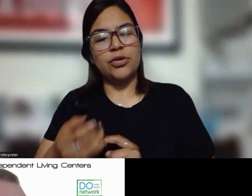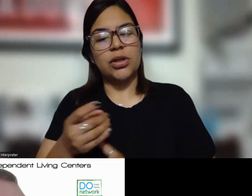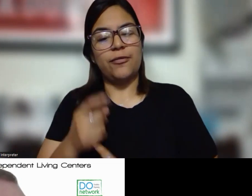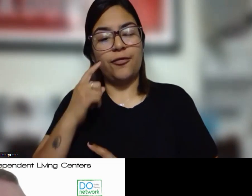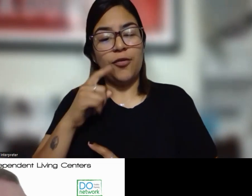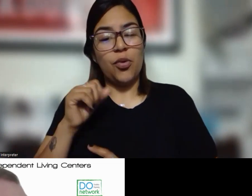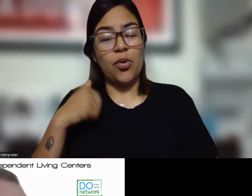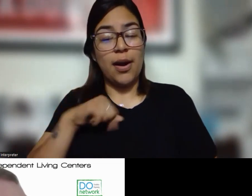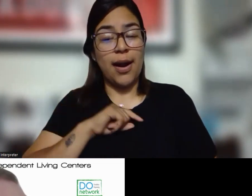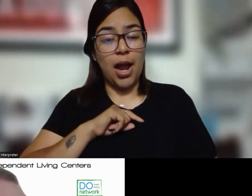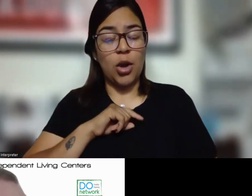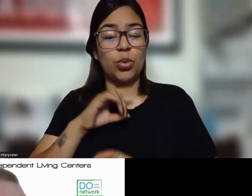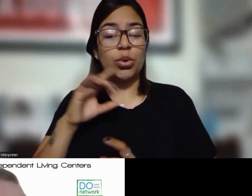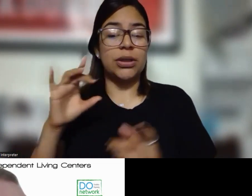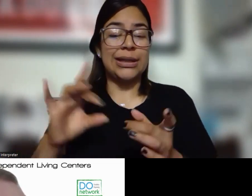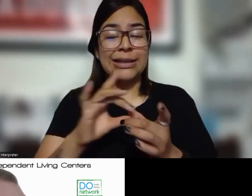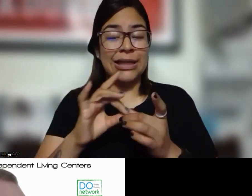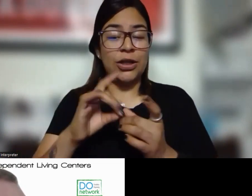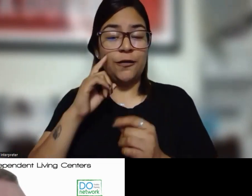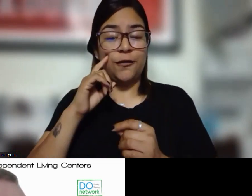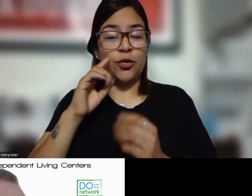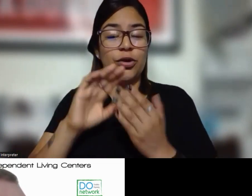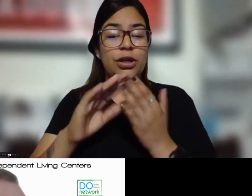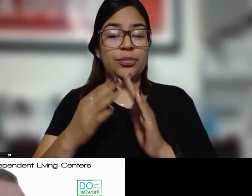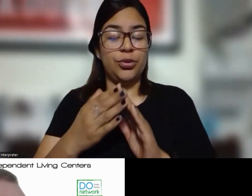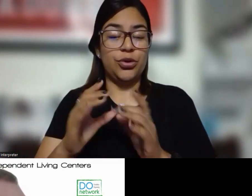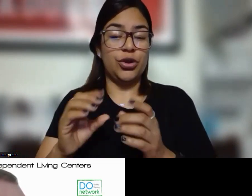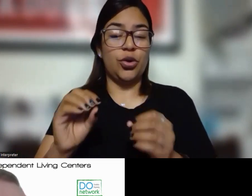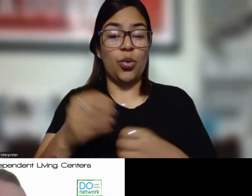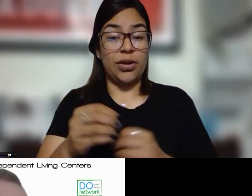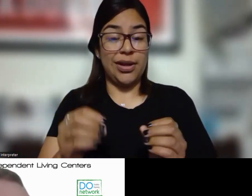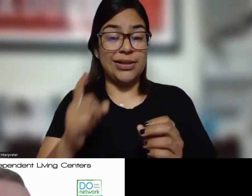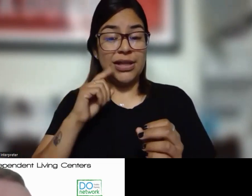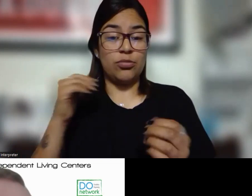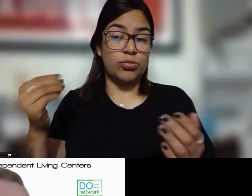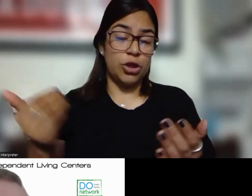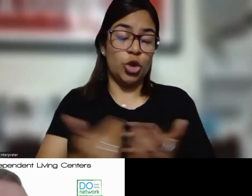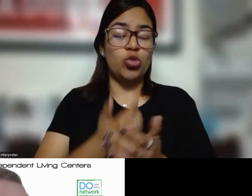uh for Community organizing we're creating a new manager position that will oversee that program